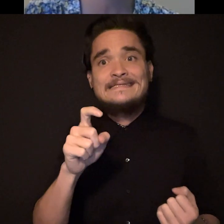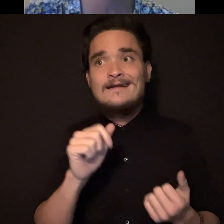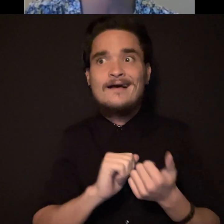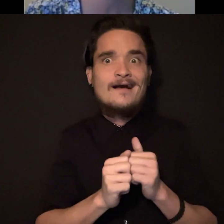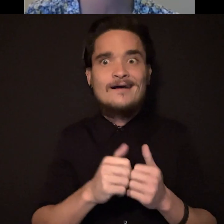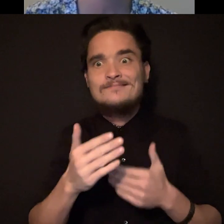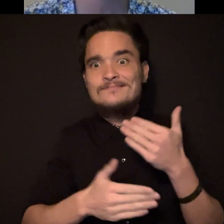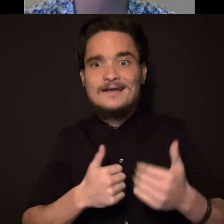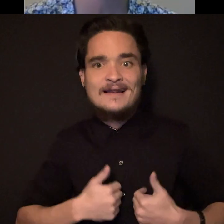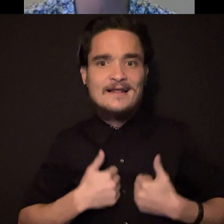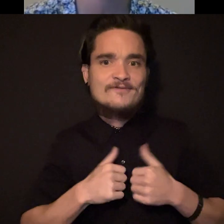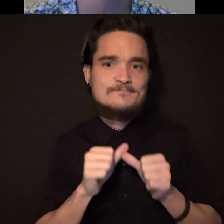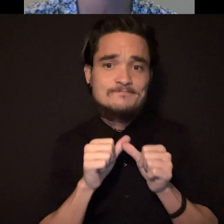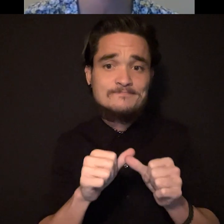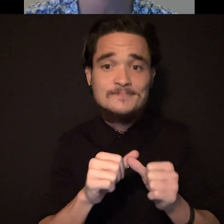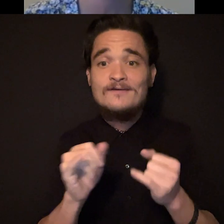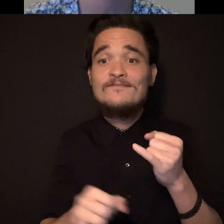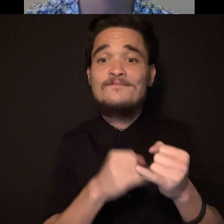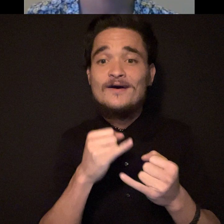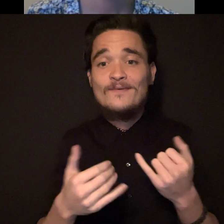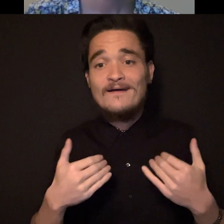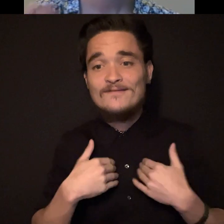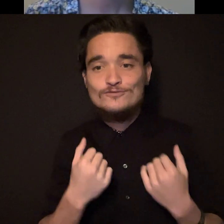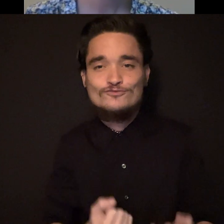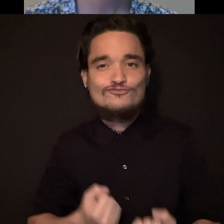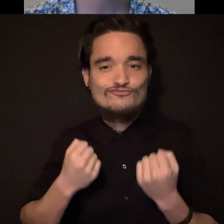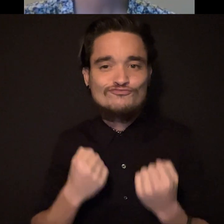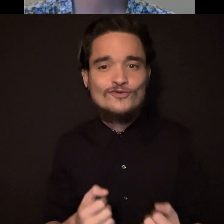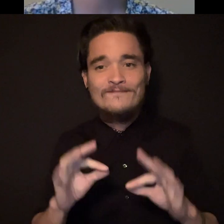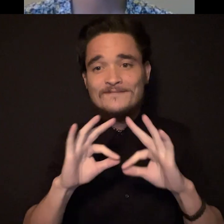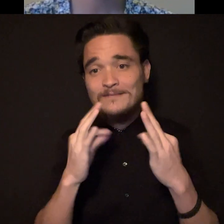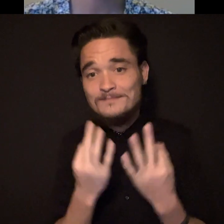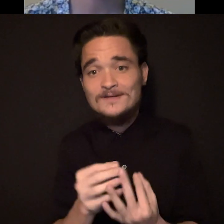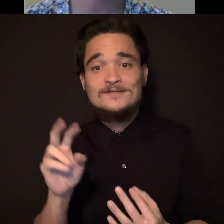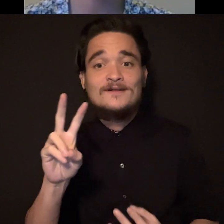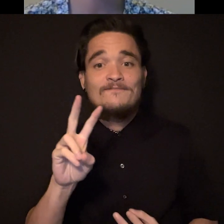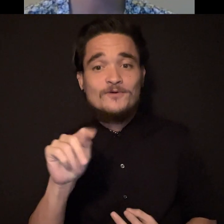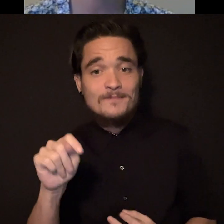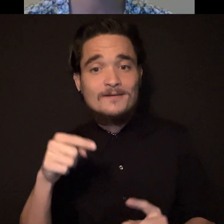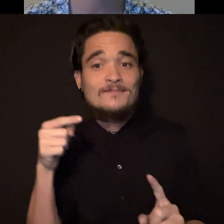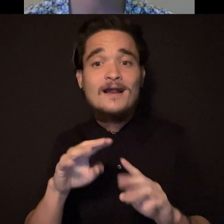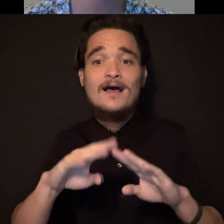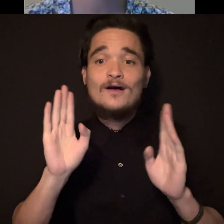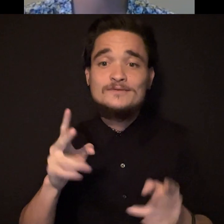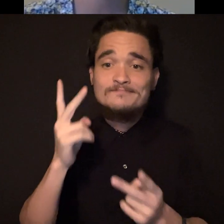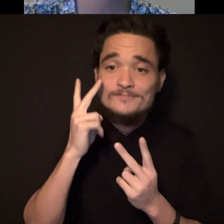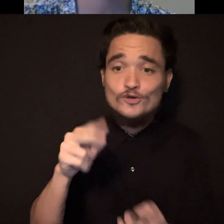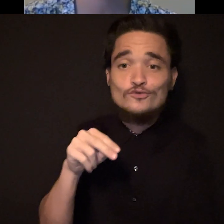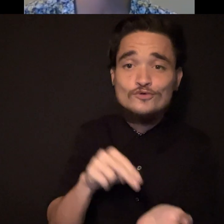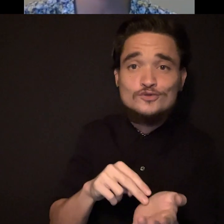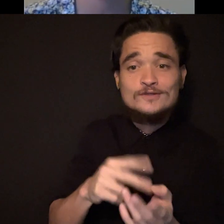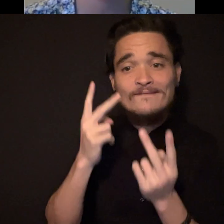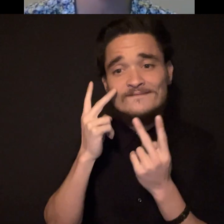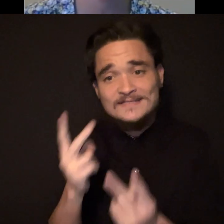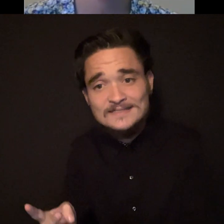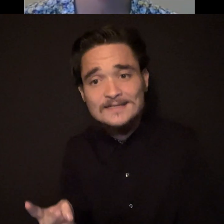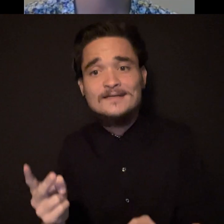that they need to move forward and to be strong together. And finally, we have our Strong Families Vermont home visiting and nurse home visiting programs,